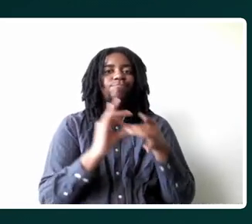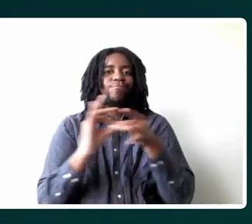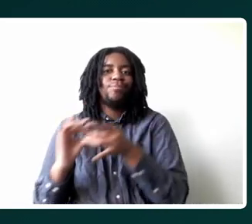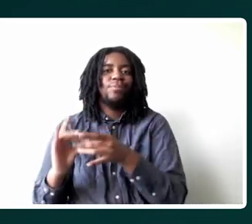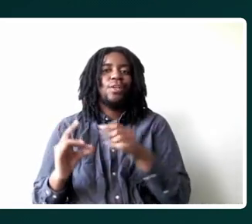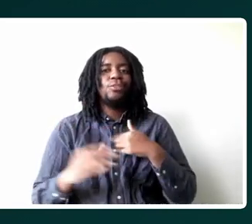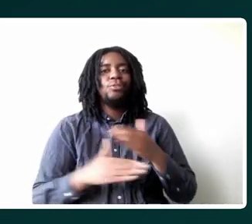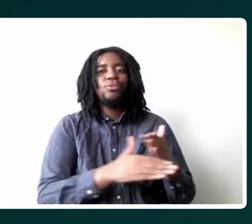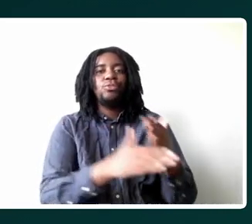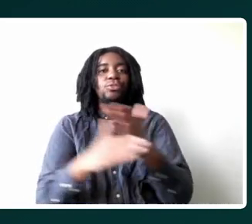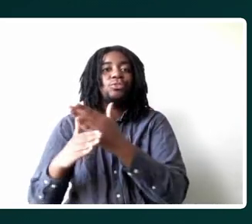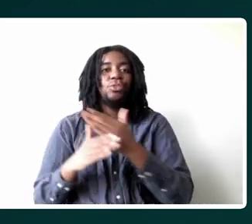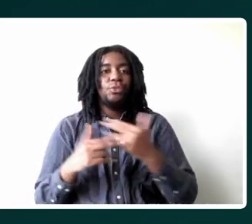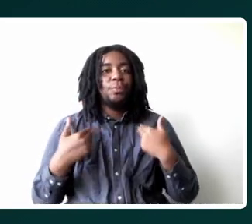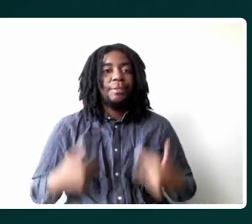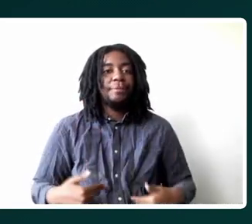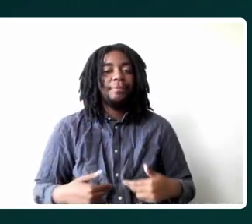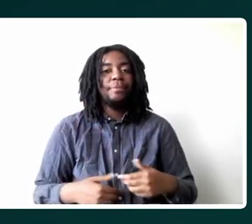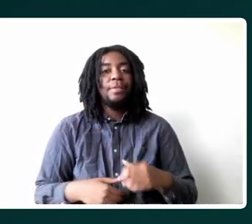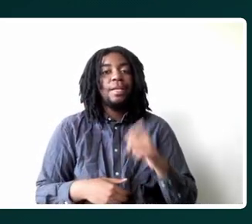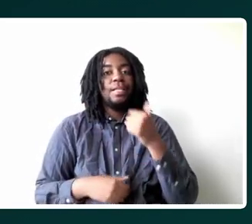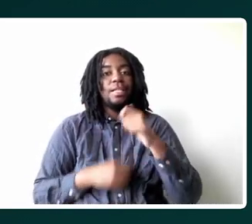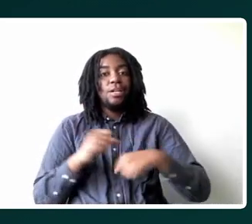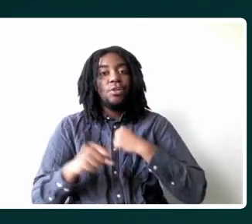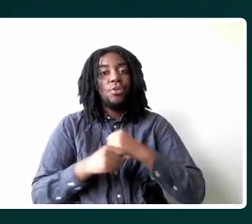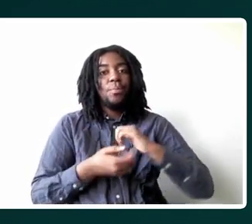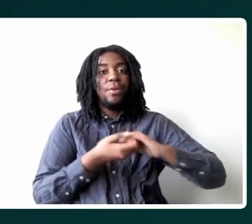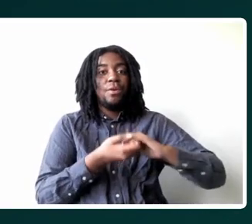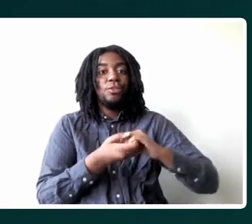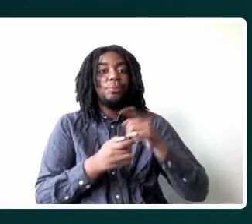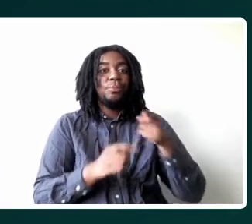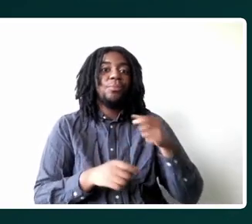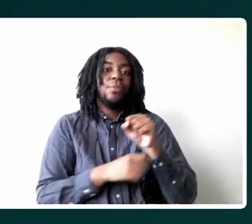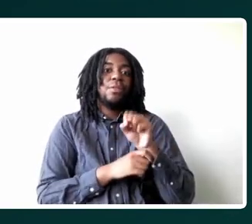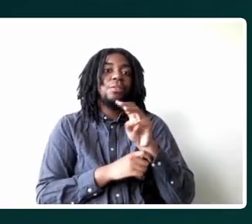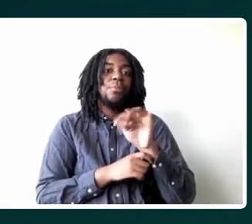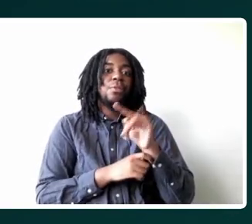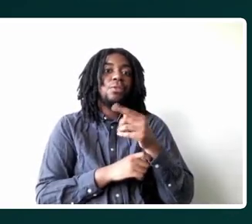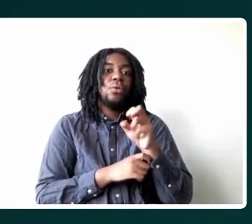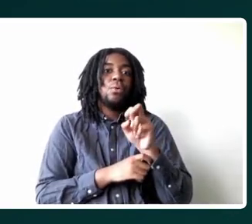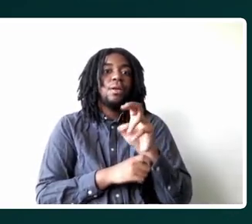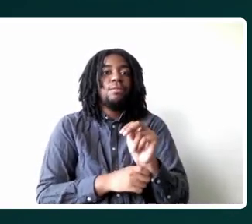ten-year partnership with our friends at the Smithsonian has been instrumental in expanding